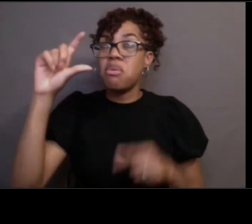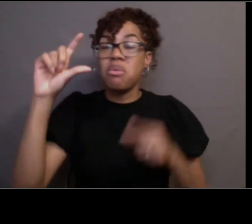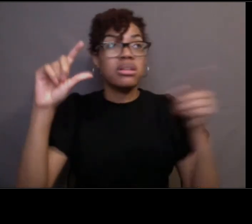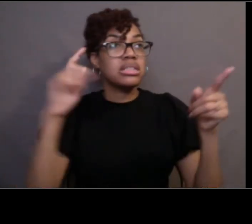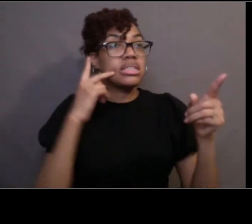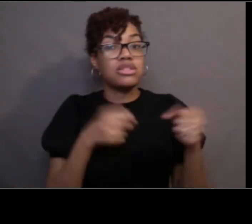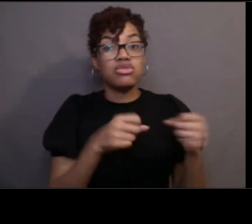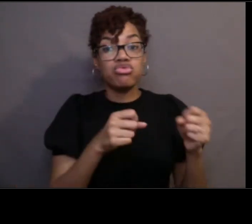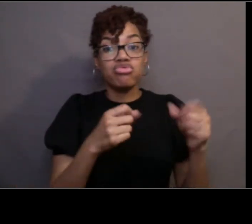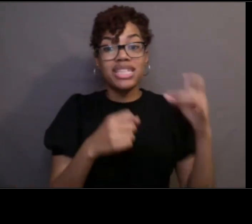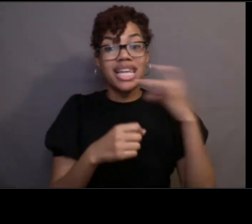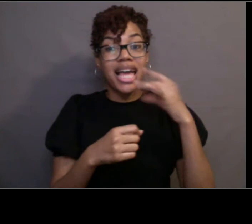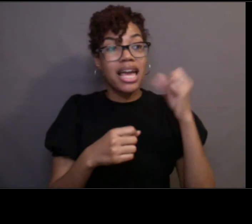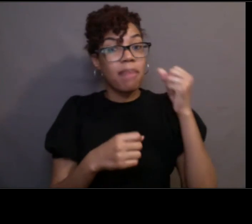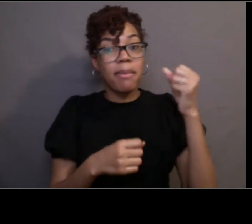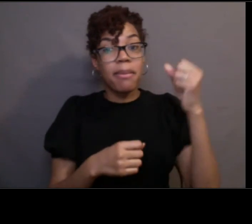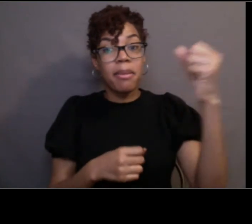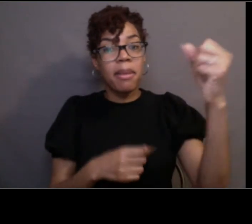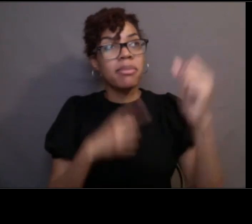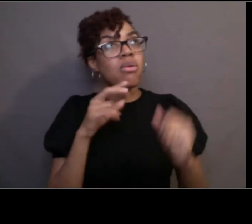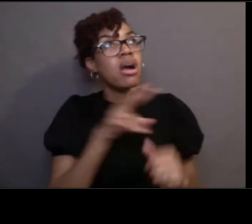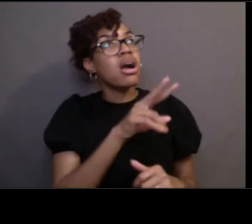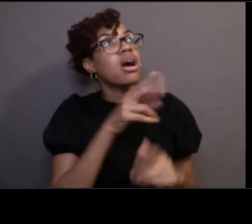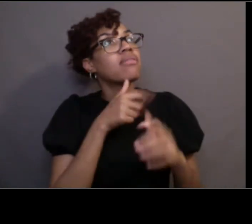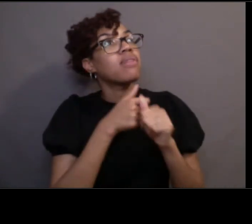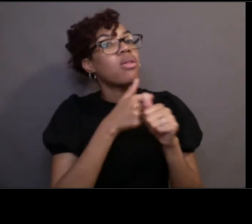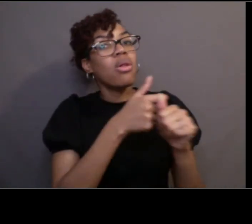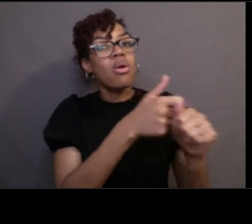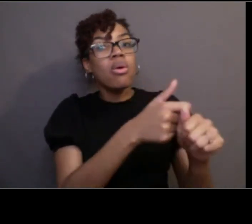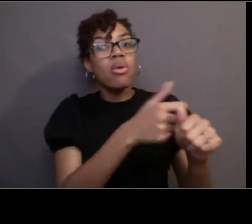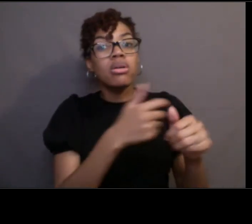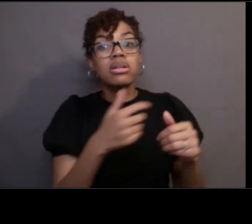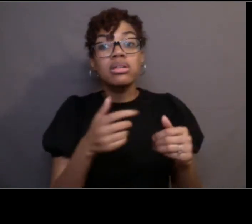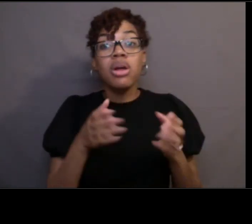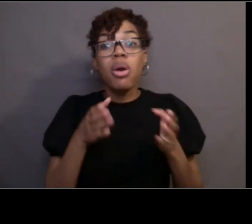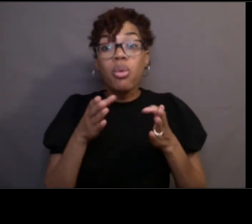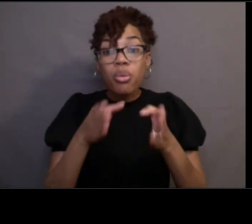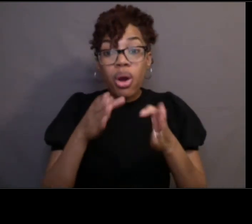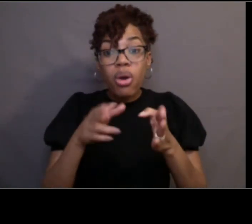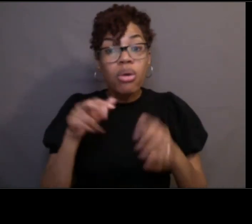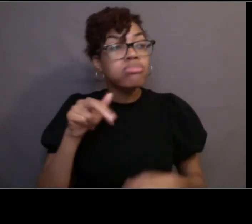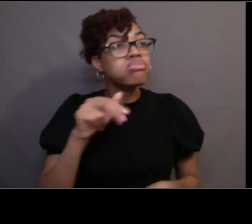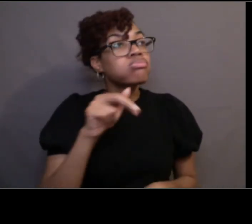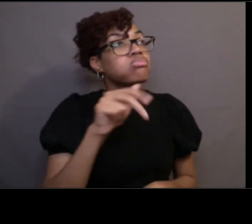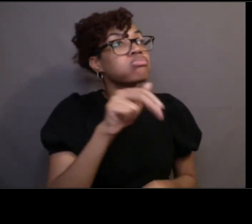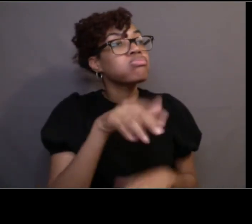And so this will cause these hatchlings to go onto roads, essentially to not go